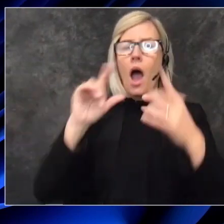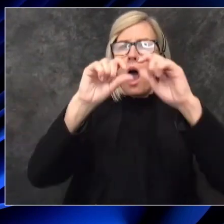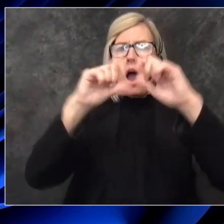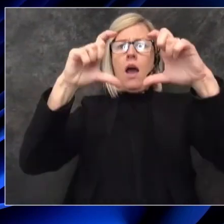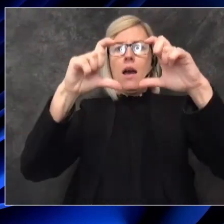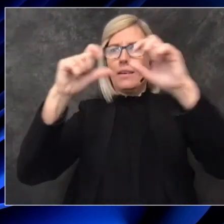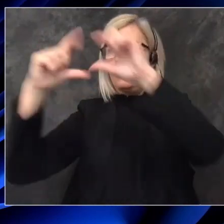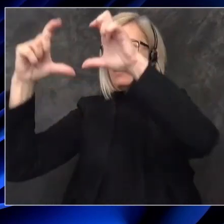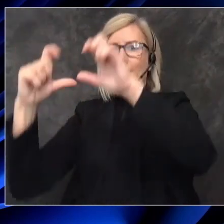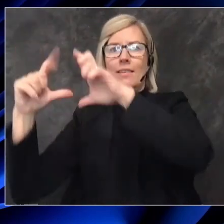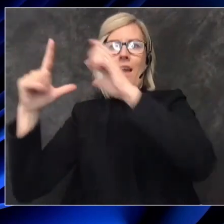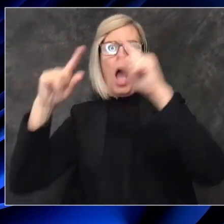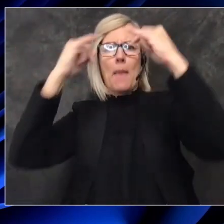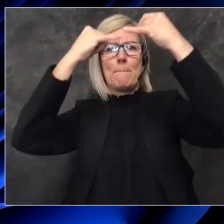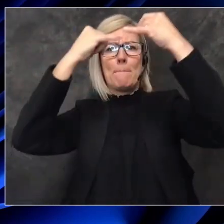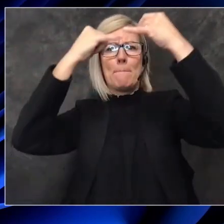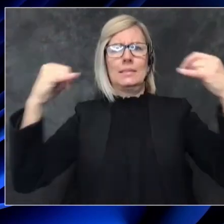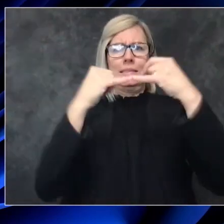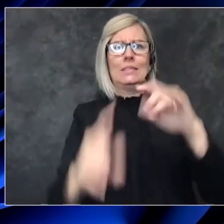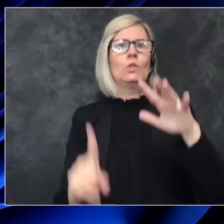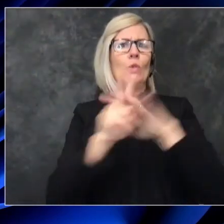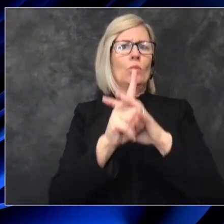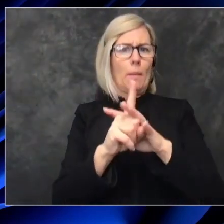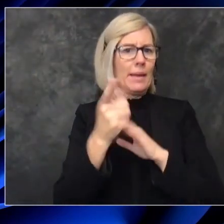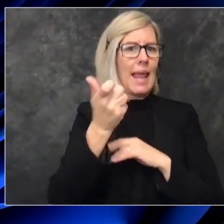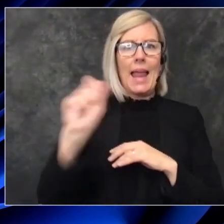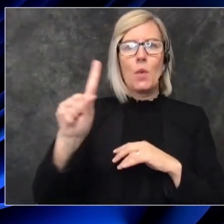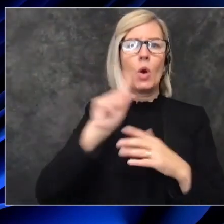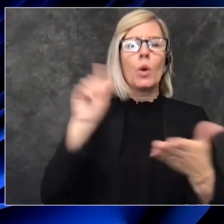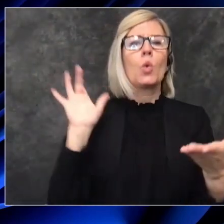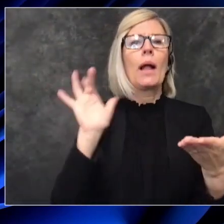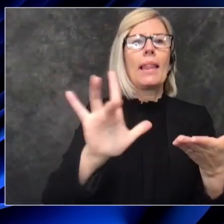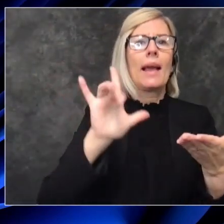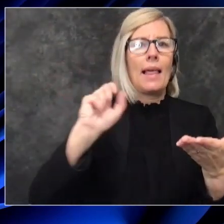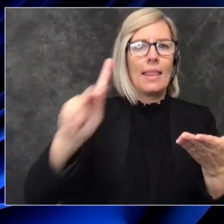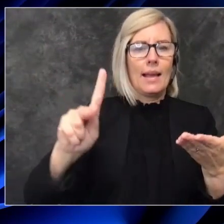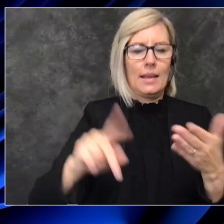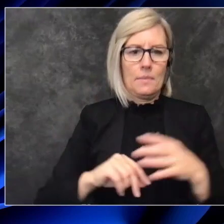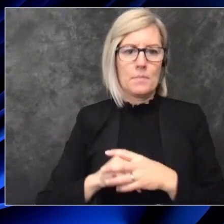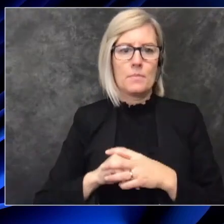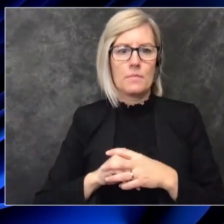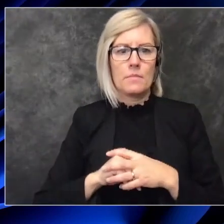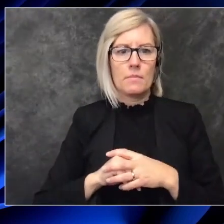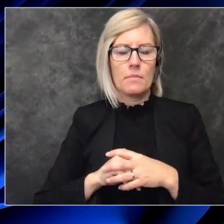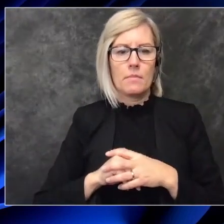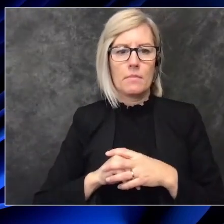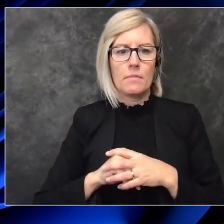added in Edge for any clickable content. that's huge.